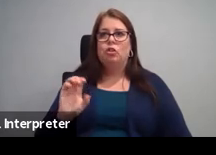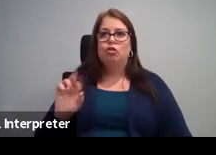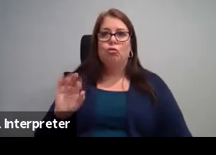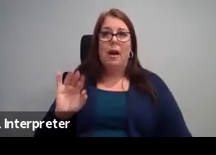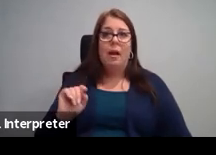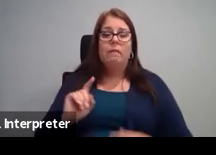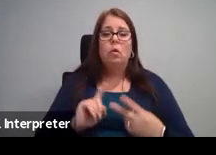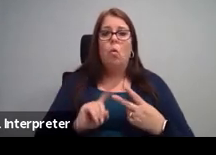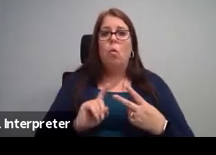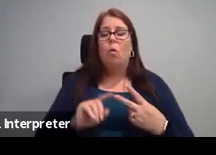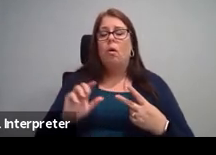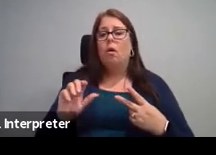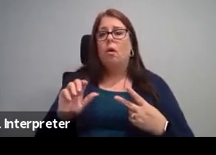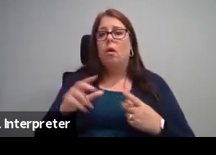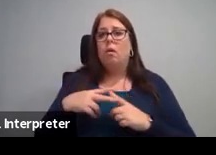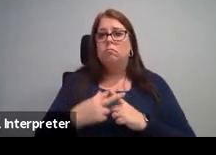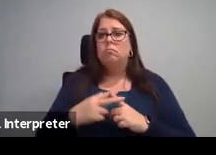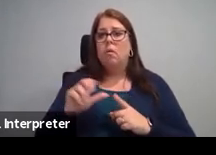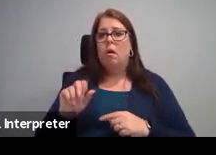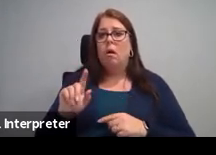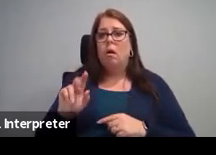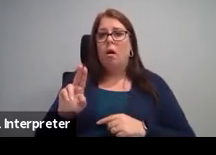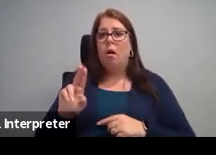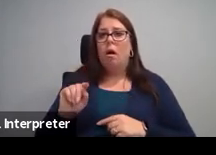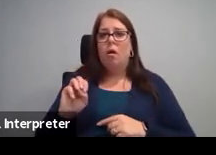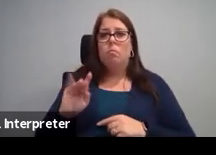Allison frenzel: Well Kathy's finding that Lori, there's a couple questions that all address